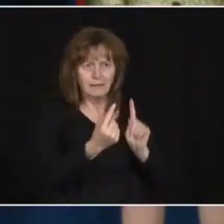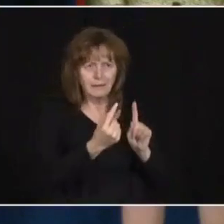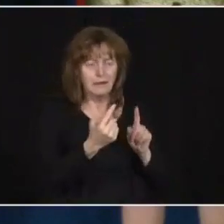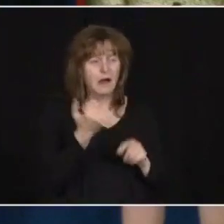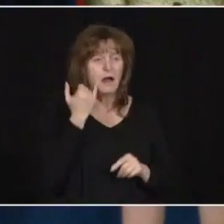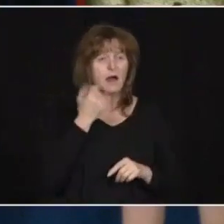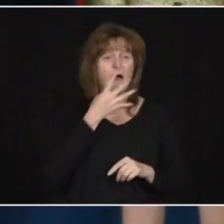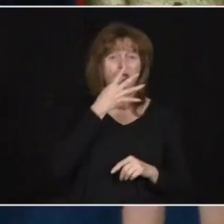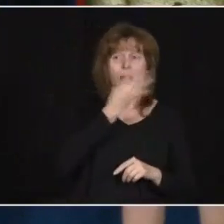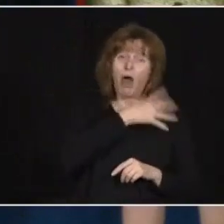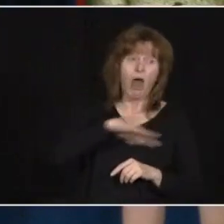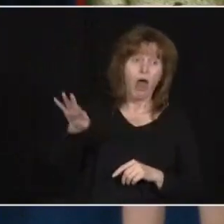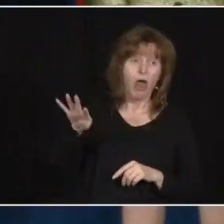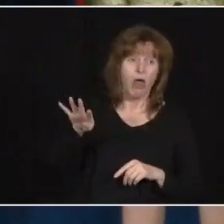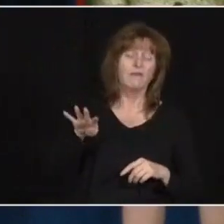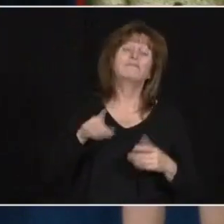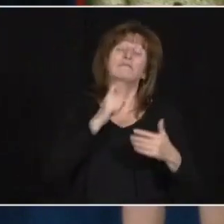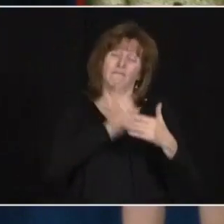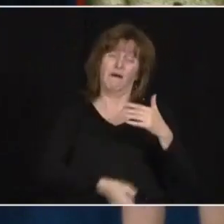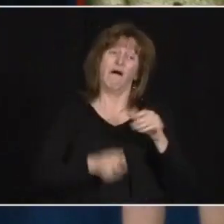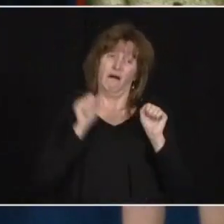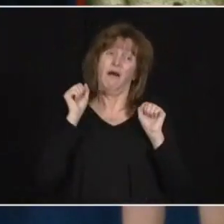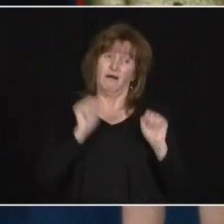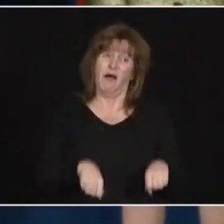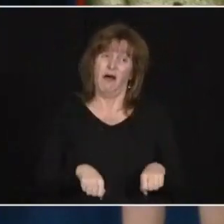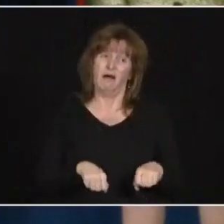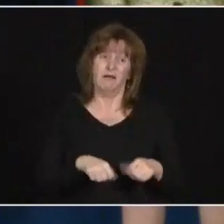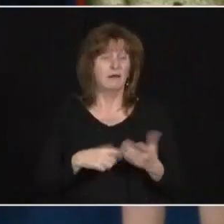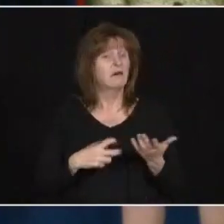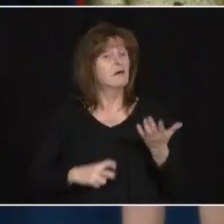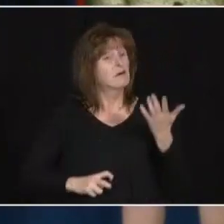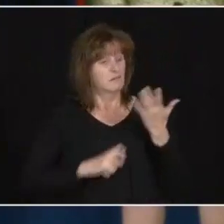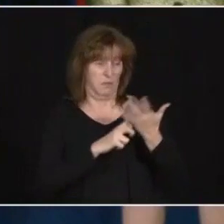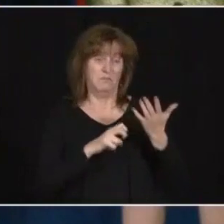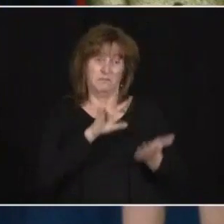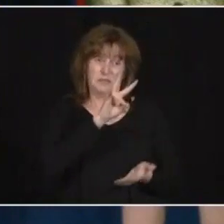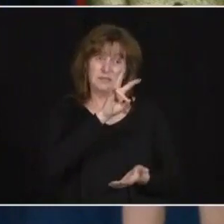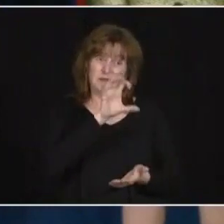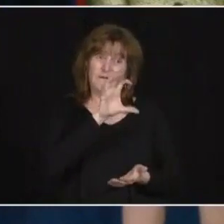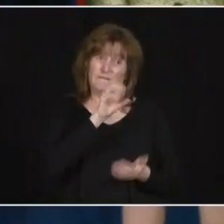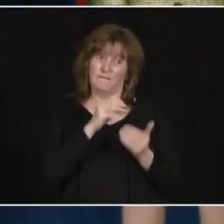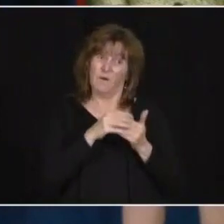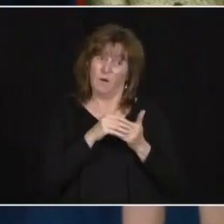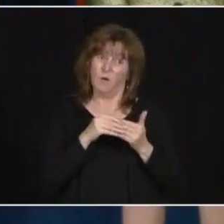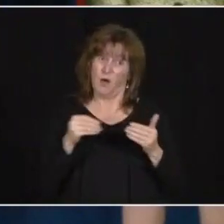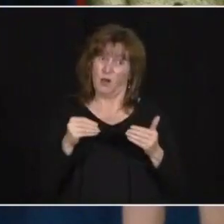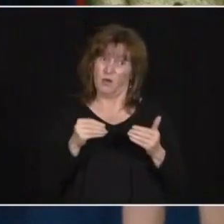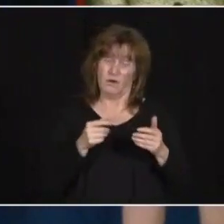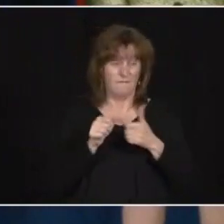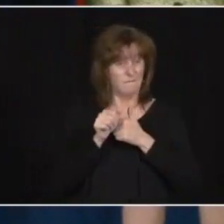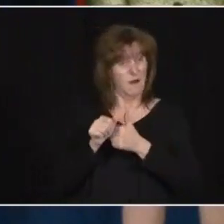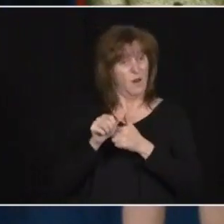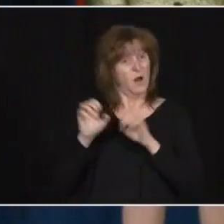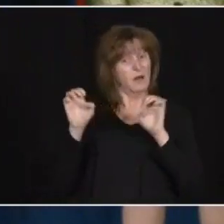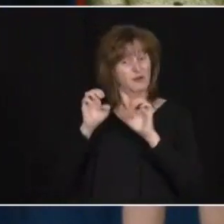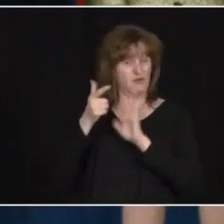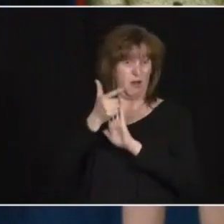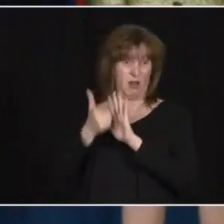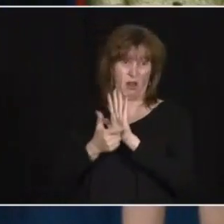Our inspectors have the power to issue $750 fines in accordance with the province's emergency measures. We're giving you